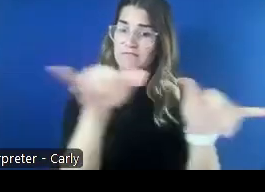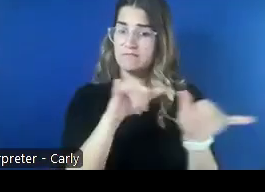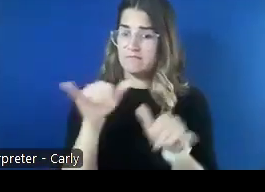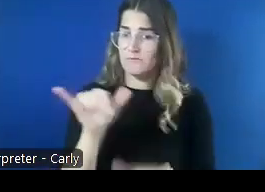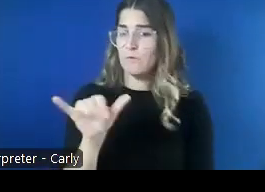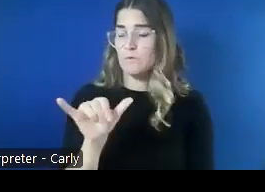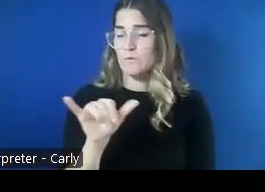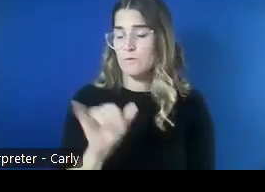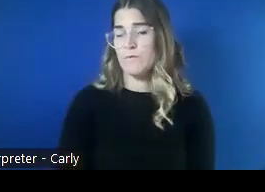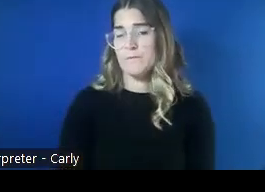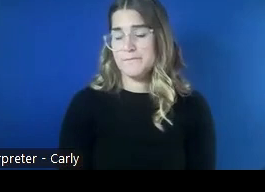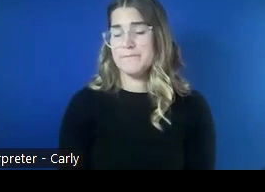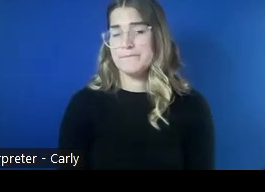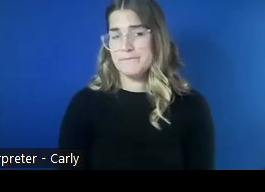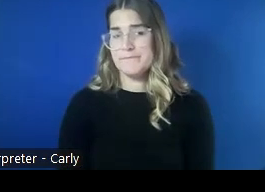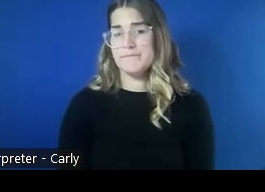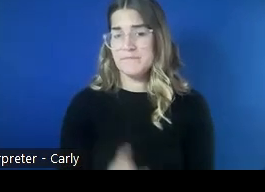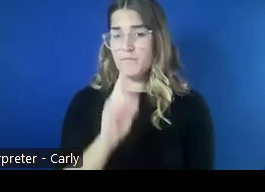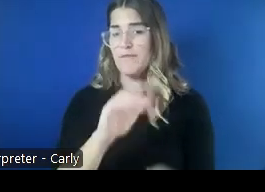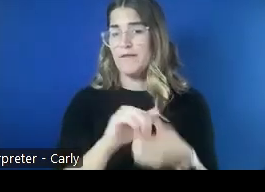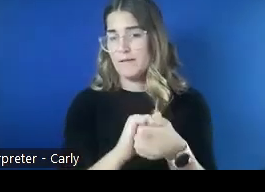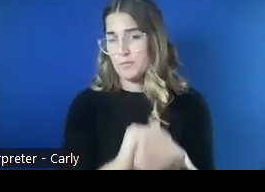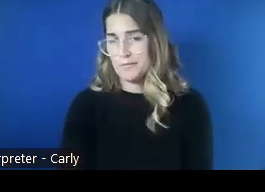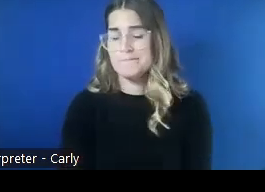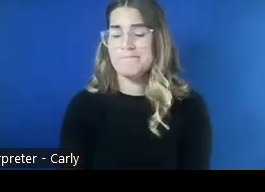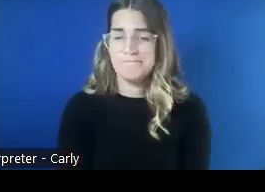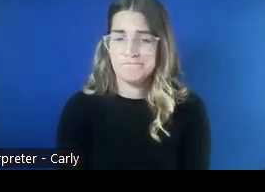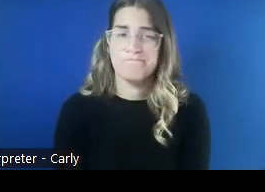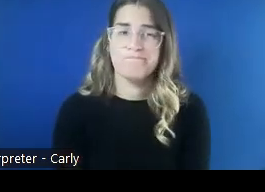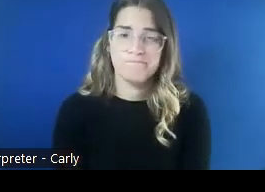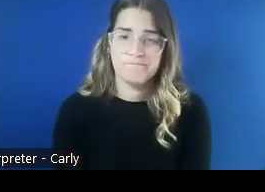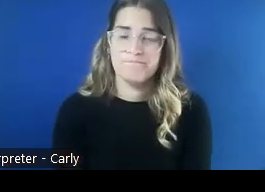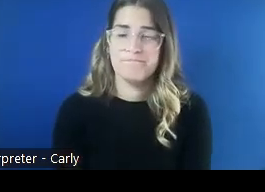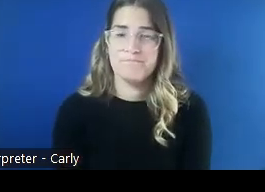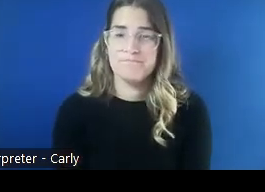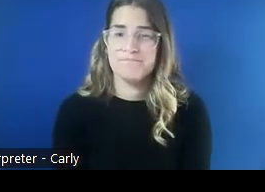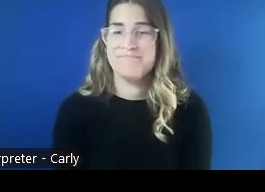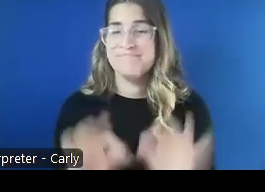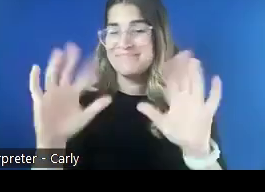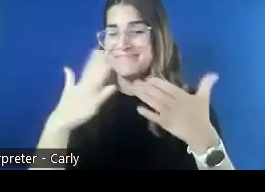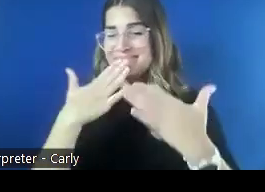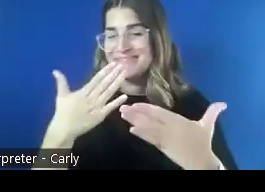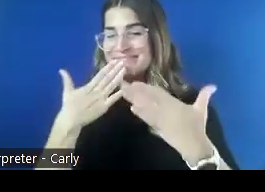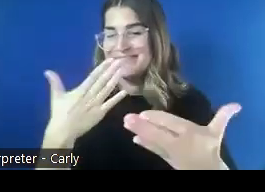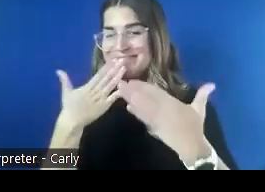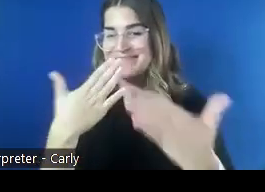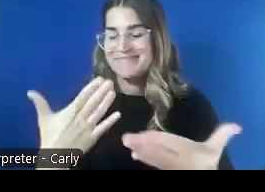um the collaboration that they're using as well yeah all right well I want to thank uh Dr Malcolm